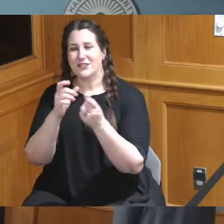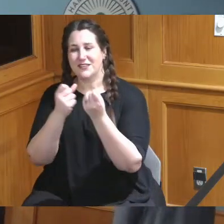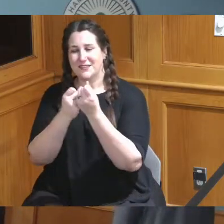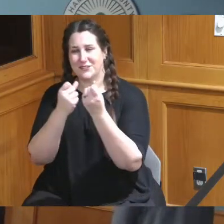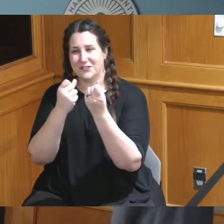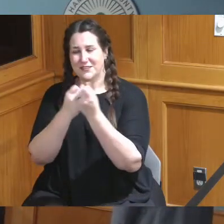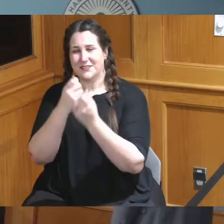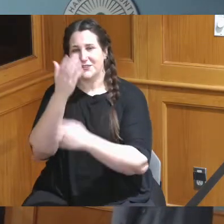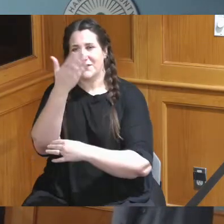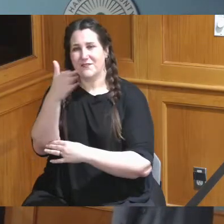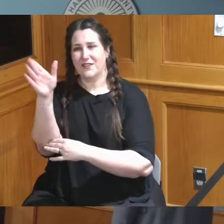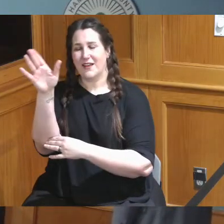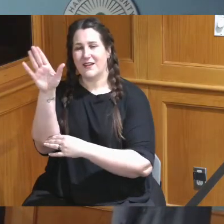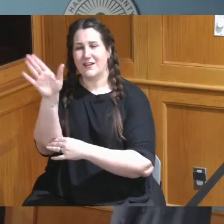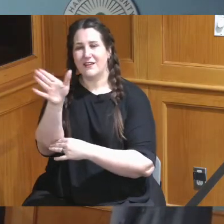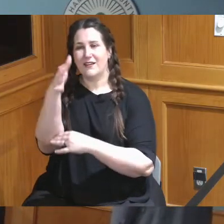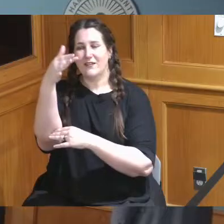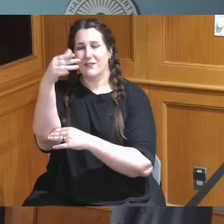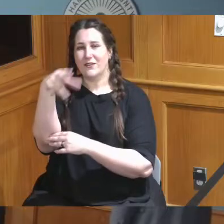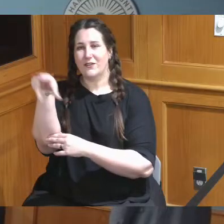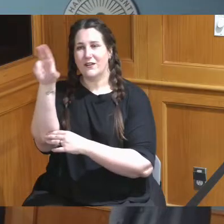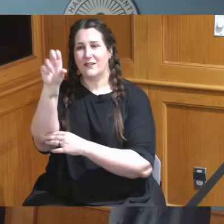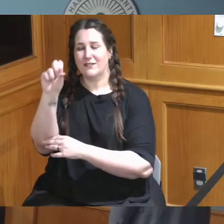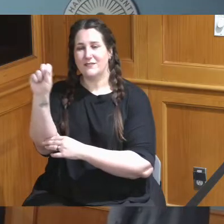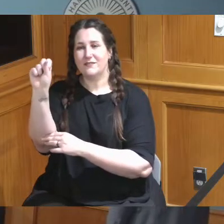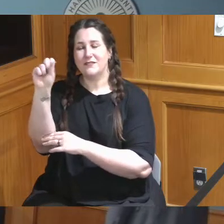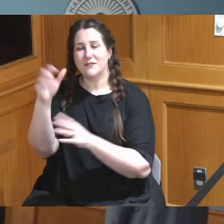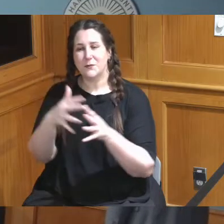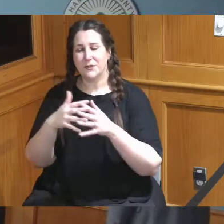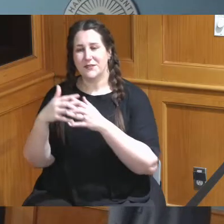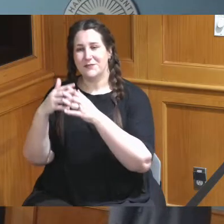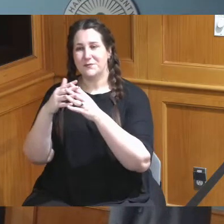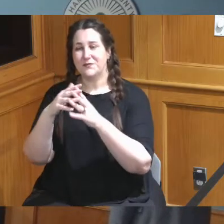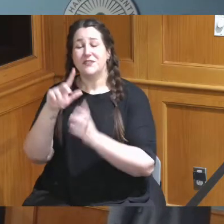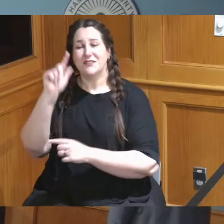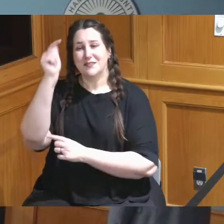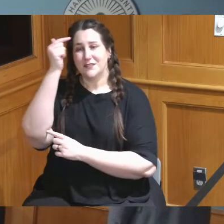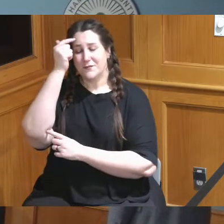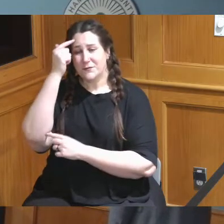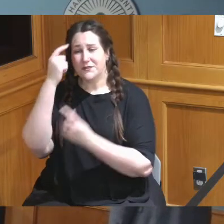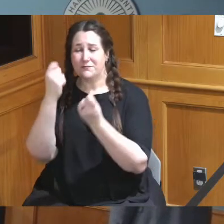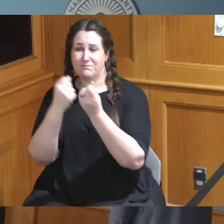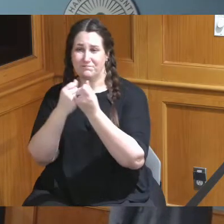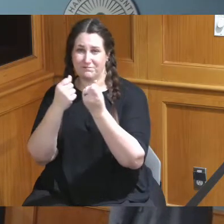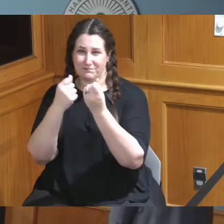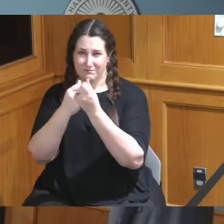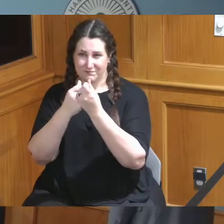the flag of the United States of America and to the republic for which it stands,